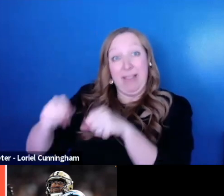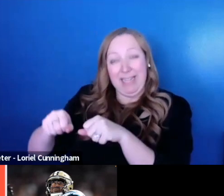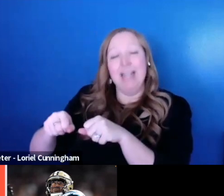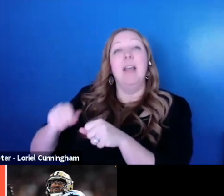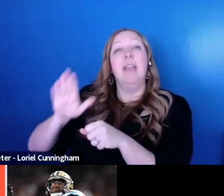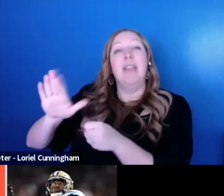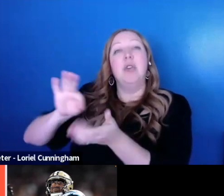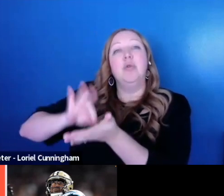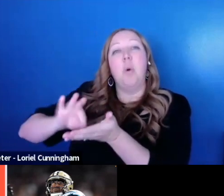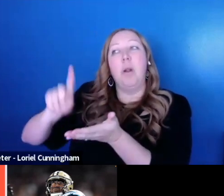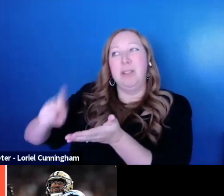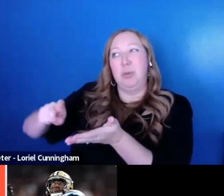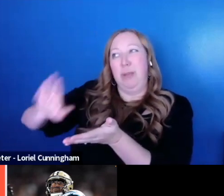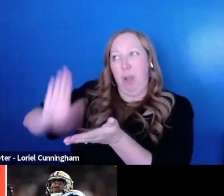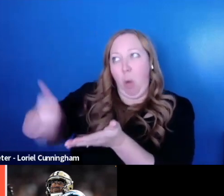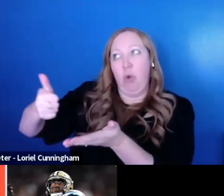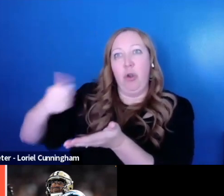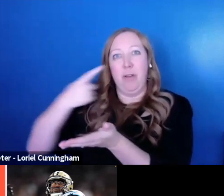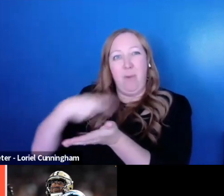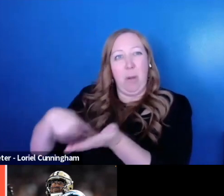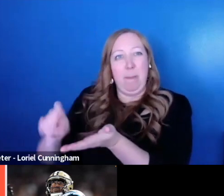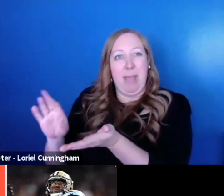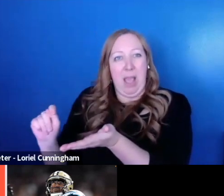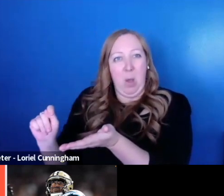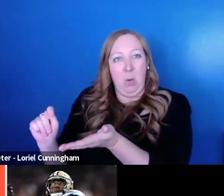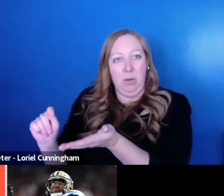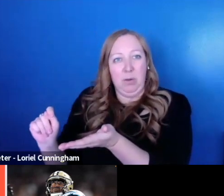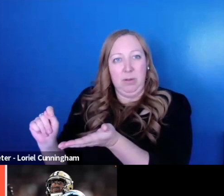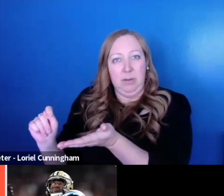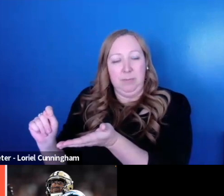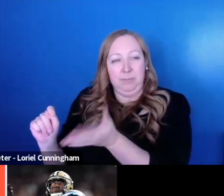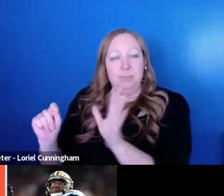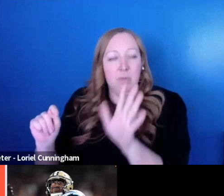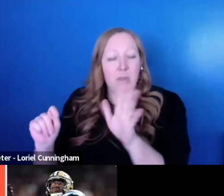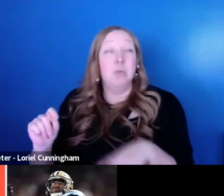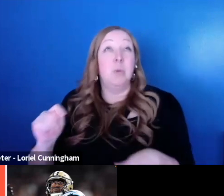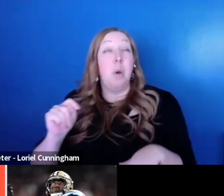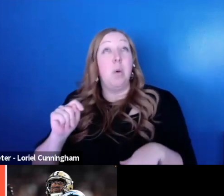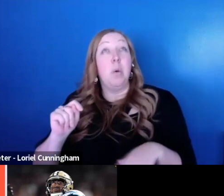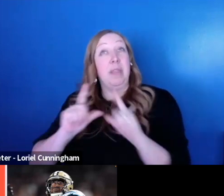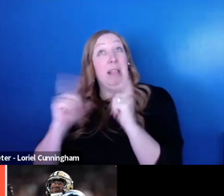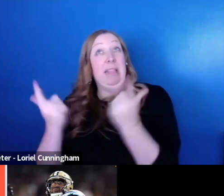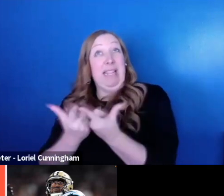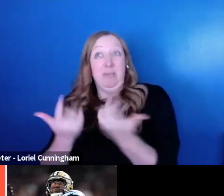you essentially had a league that is I think 70% Black right now, that was actually kind of built in the